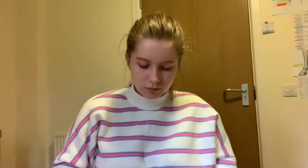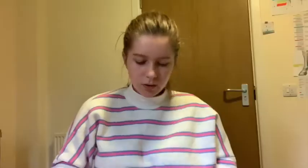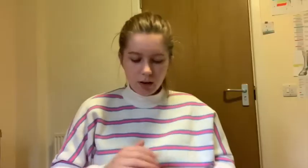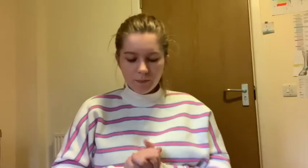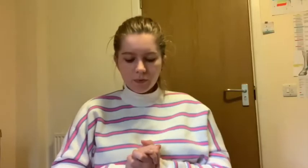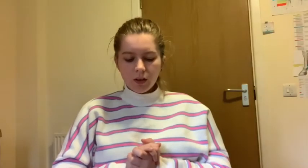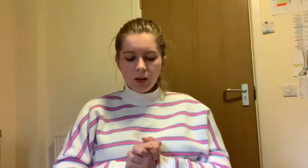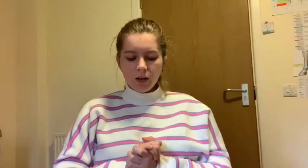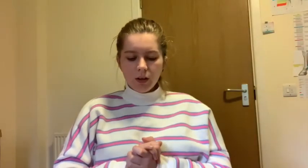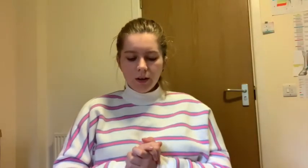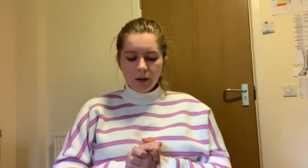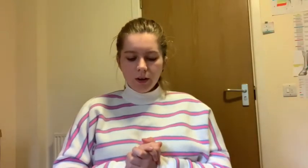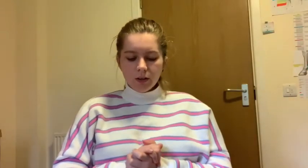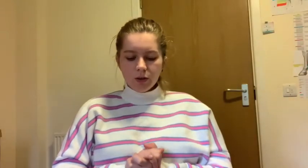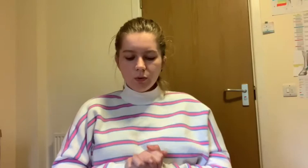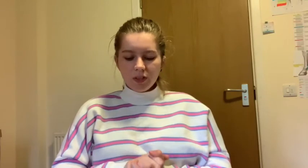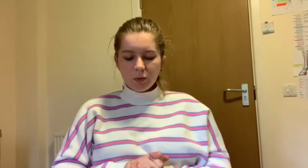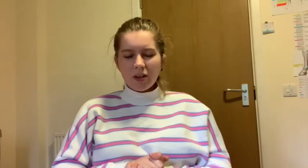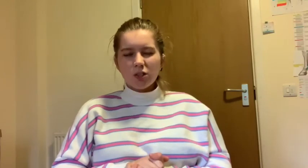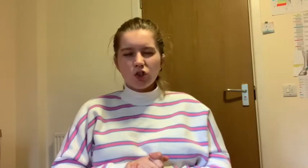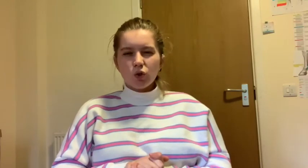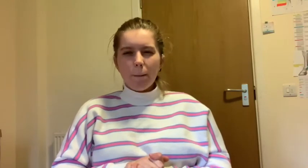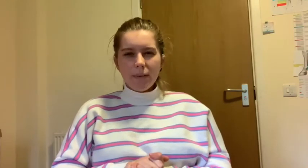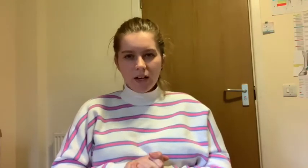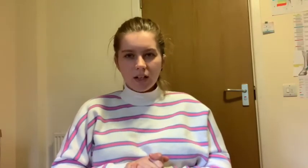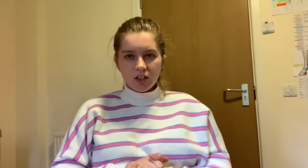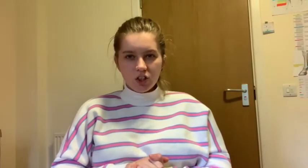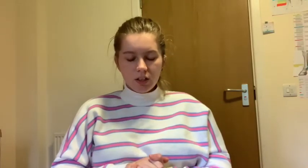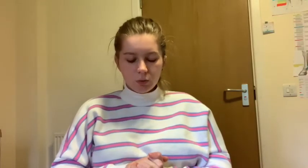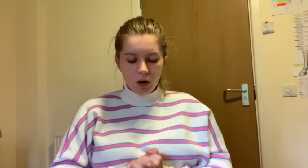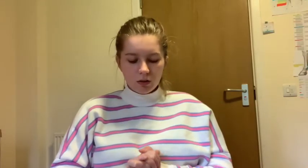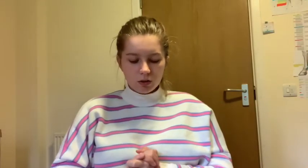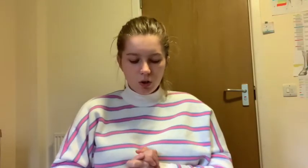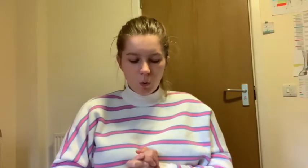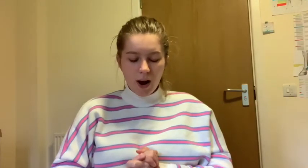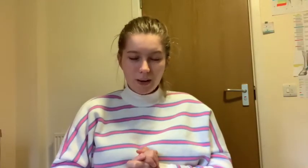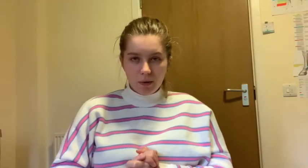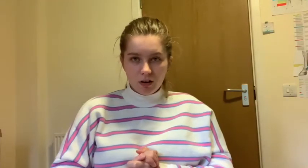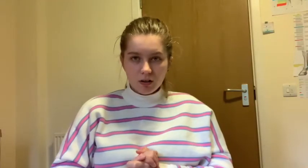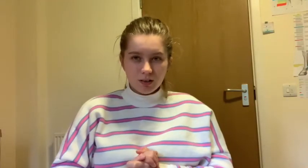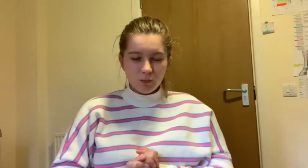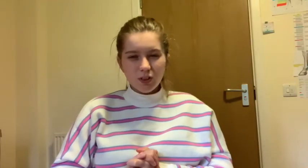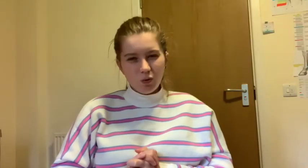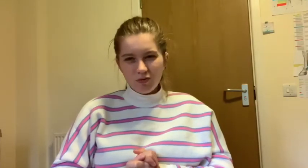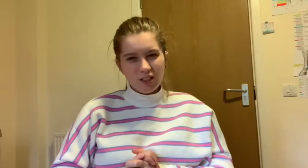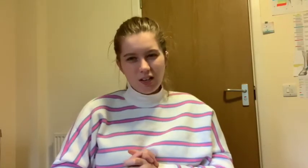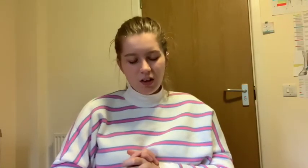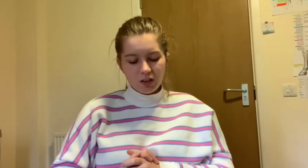Ok, so this one is also a bit English here. So "I'mma" we don't use this word